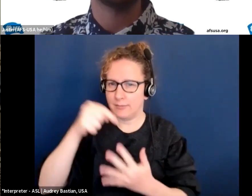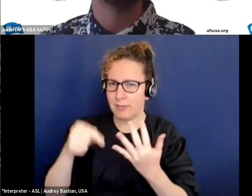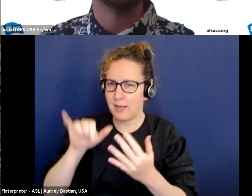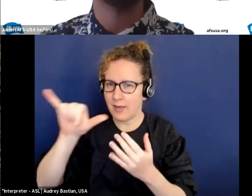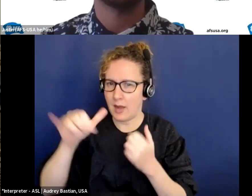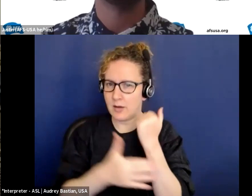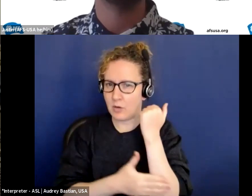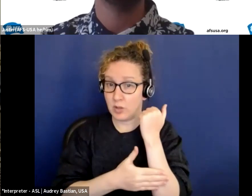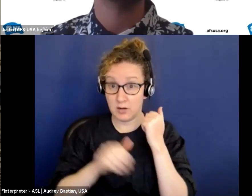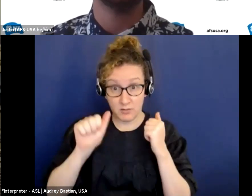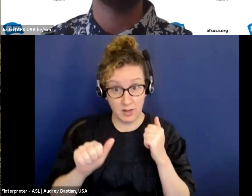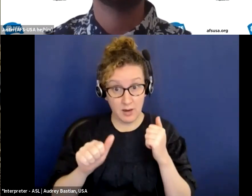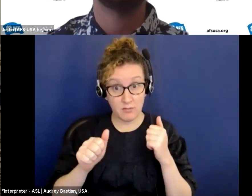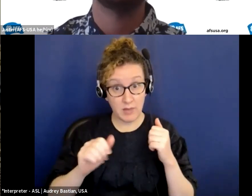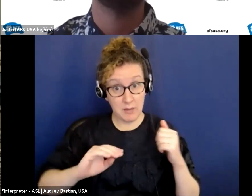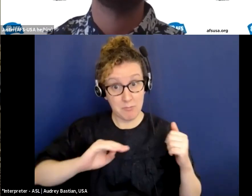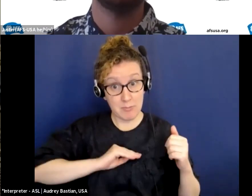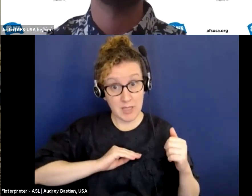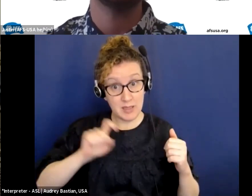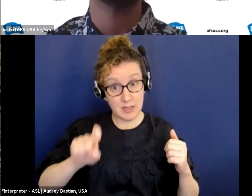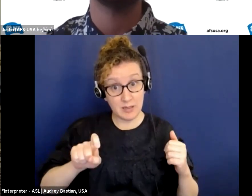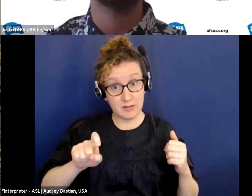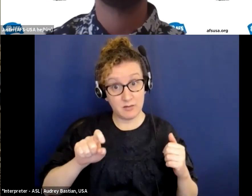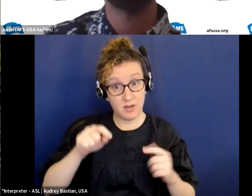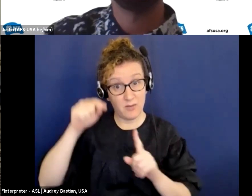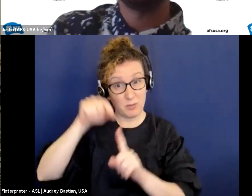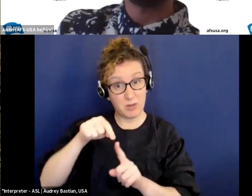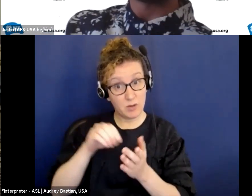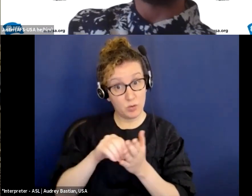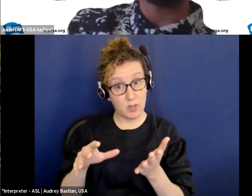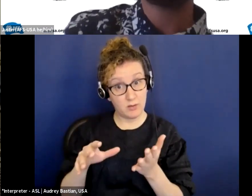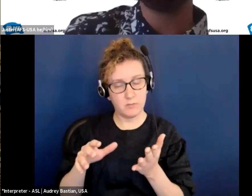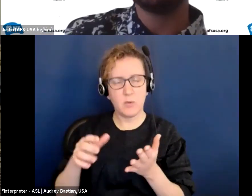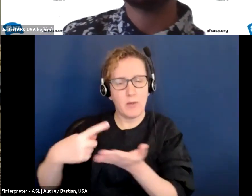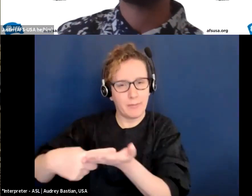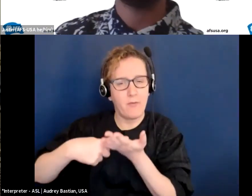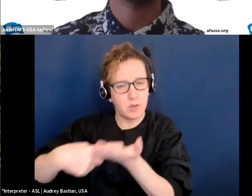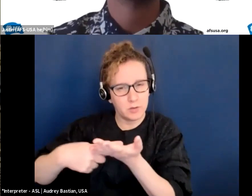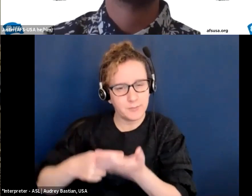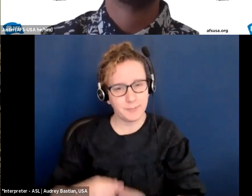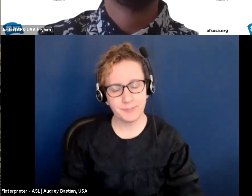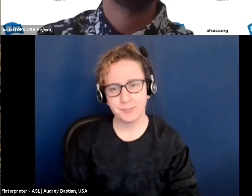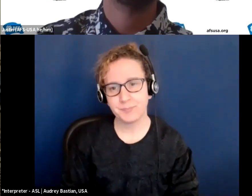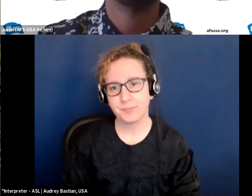they can meet the needs of a specific student. >> JUSTIN HARFORD: Thanks Justin that's the